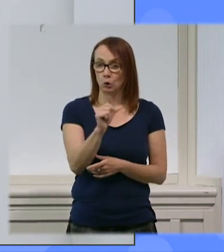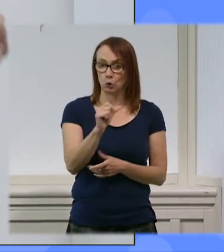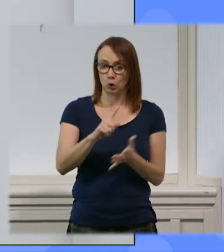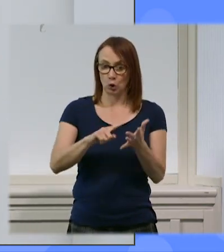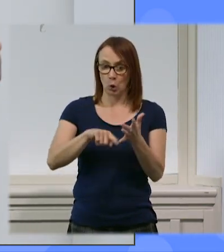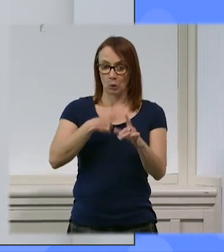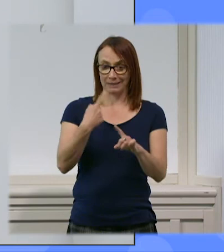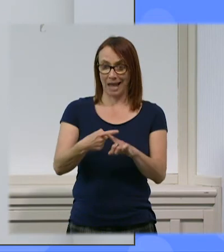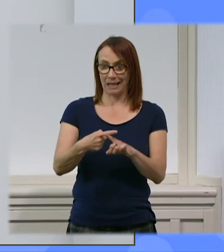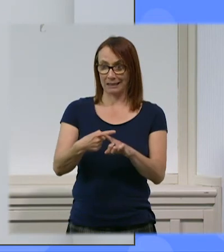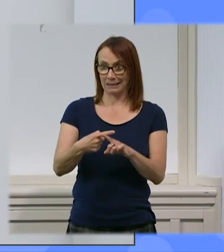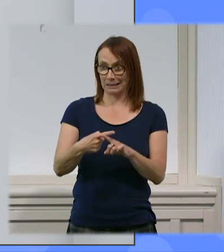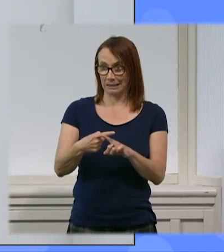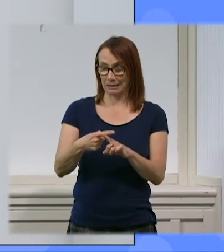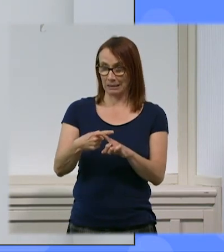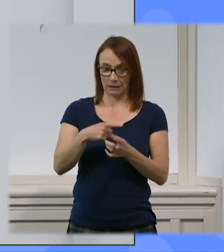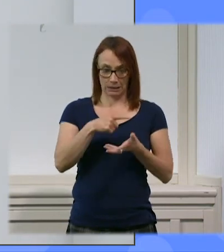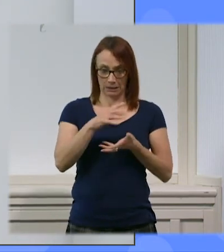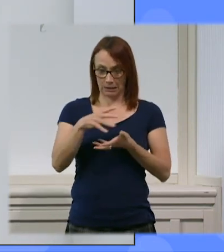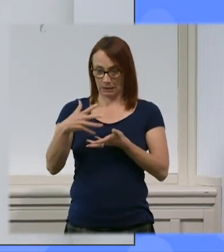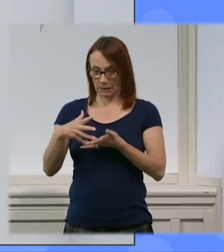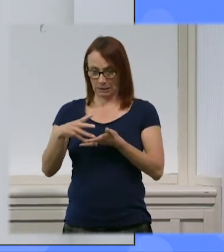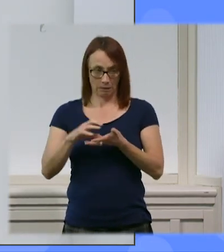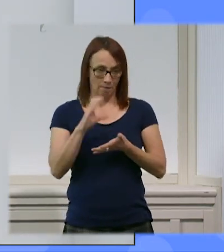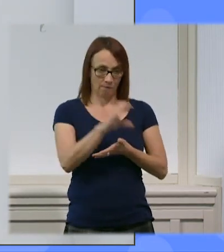government spends more money in this space how do we persuade people who can